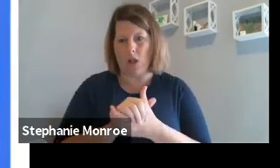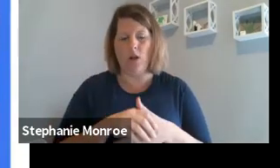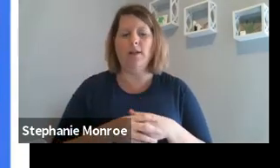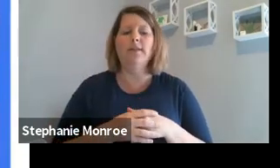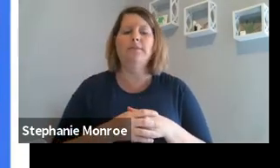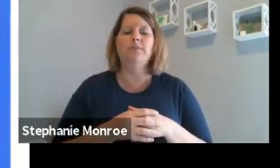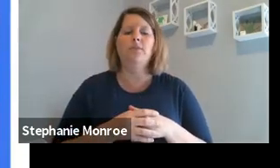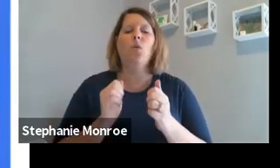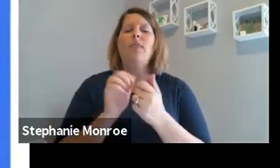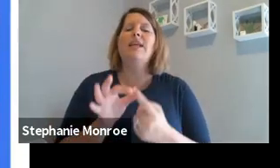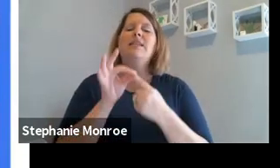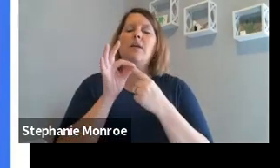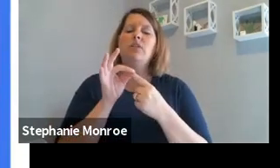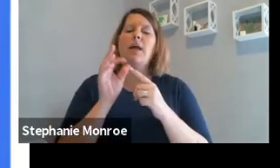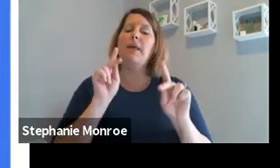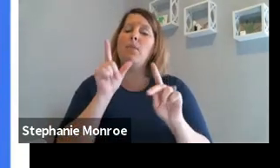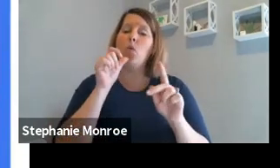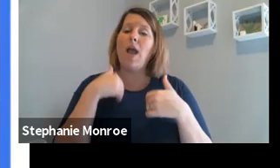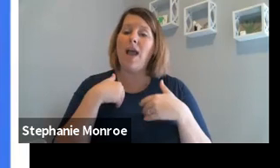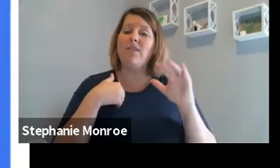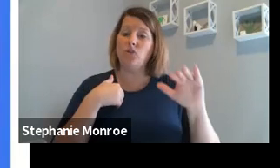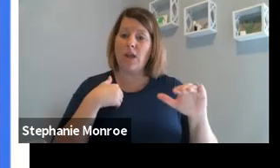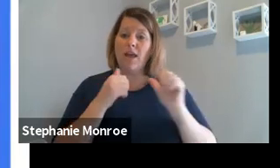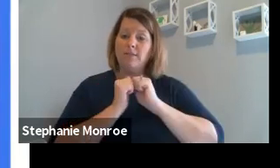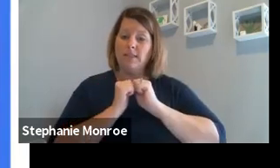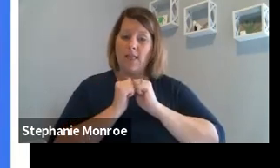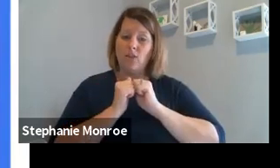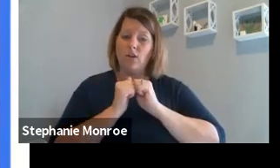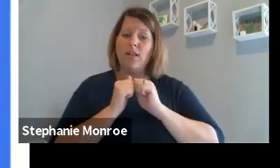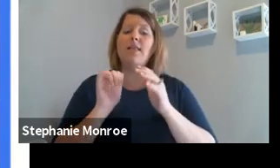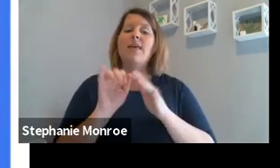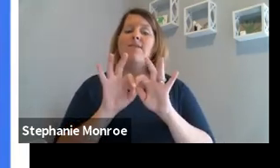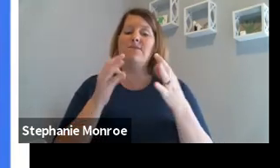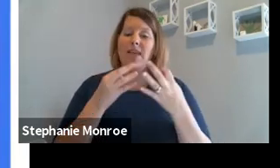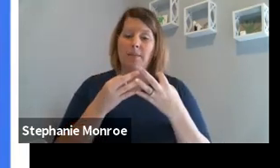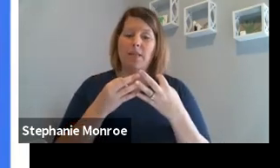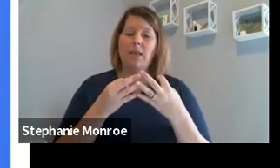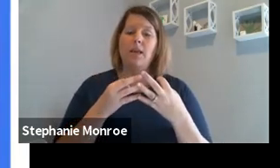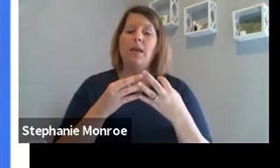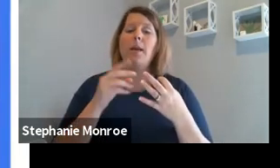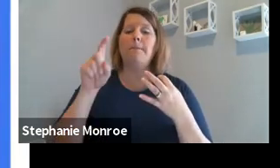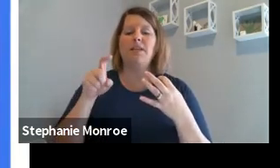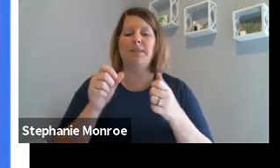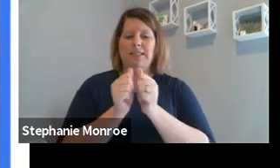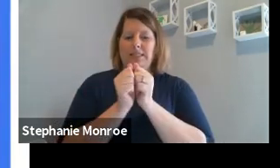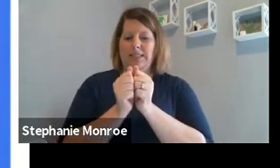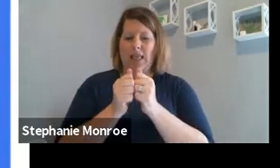With the exception of persons who have a child in common, the family or household members must be currently residing